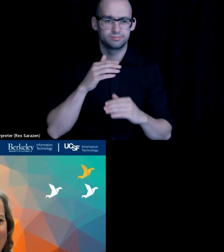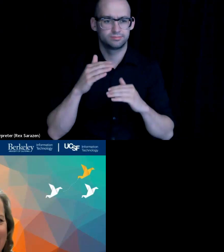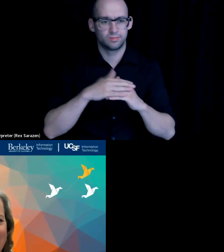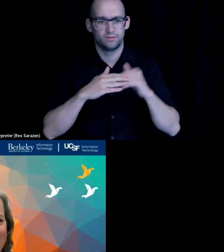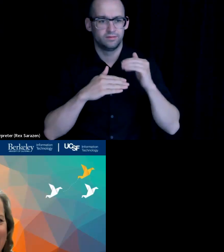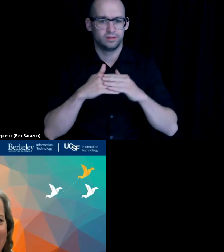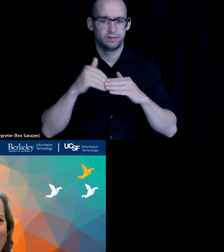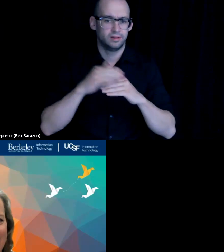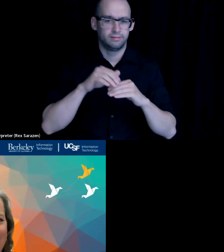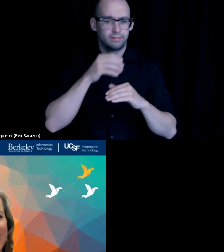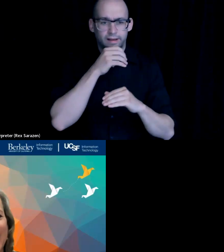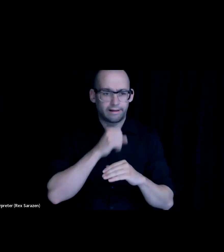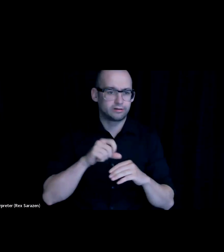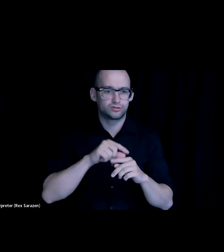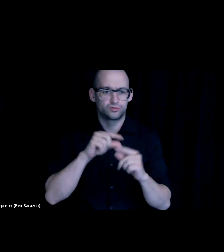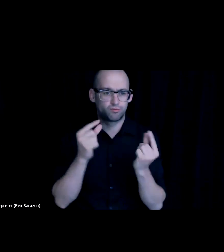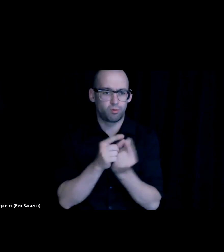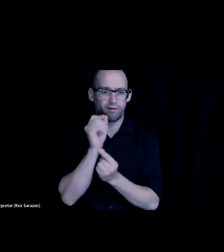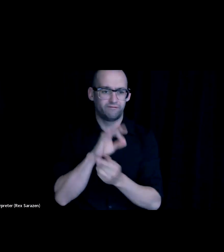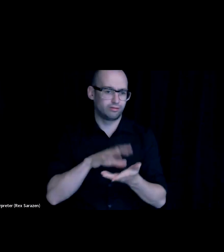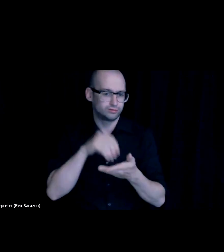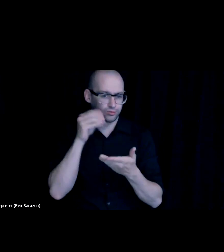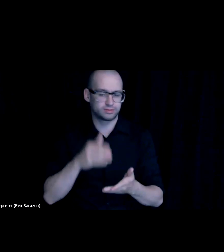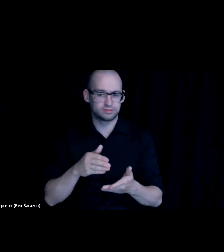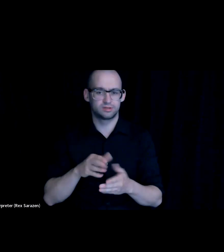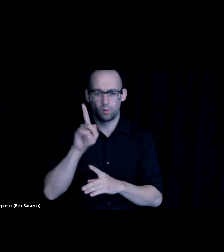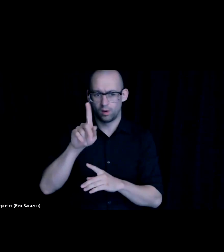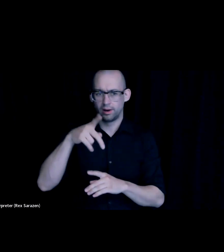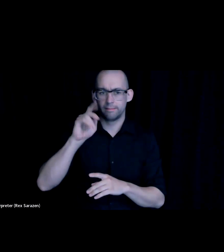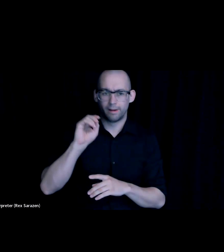of our students, and I think one population that we often don't think about when it comes